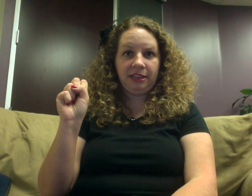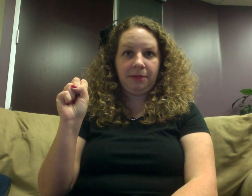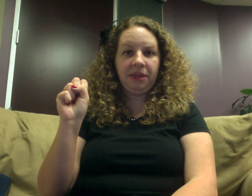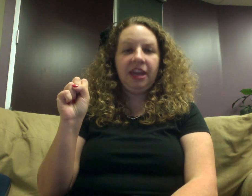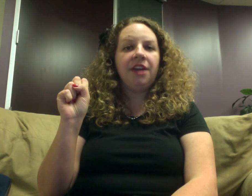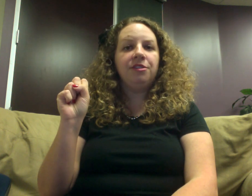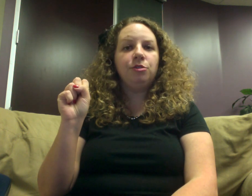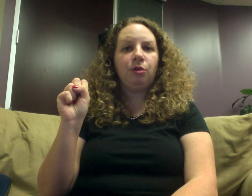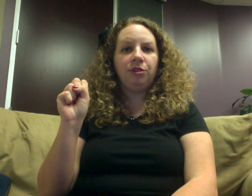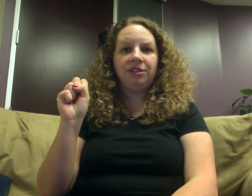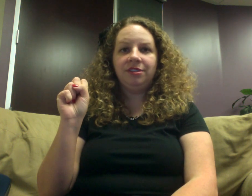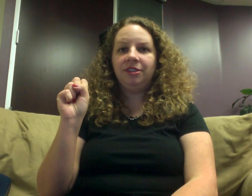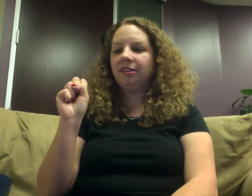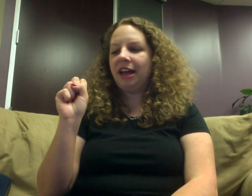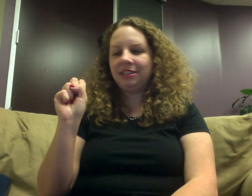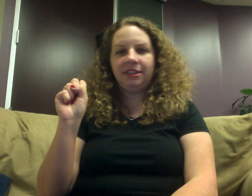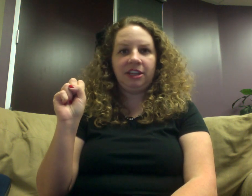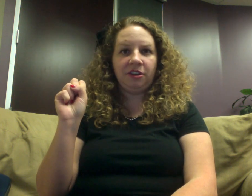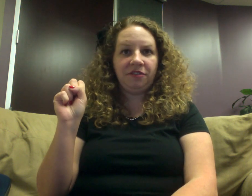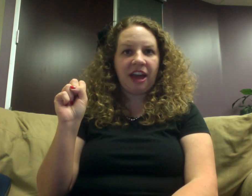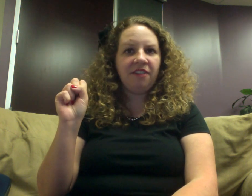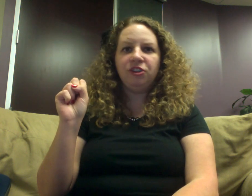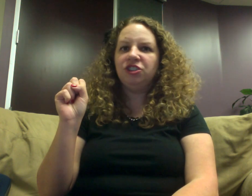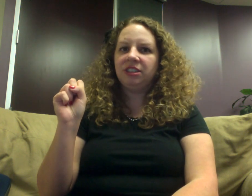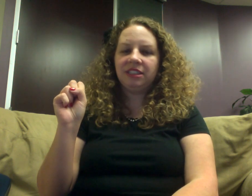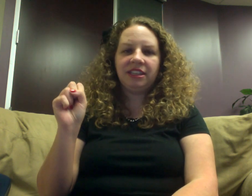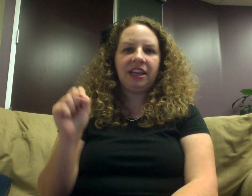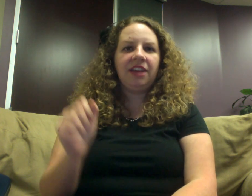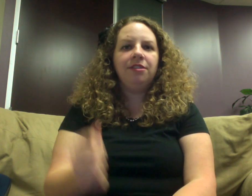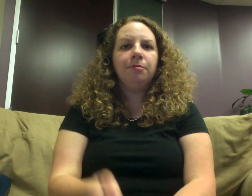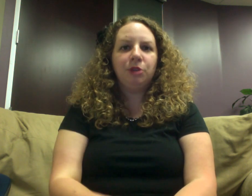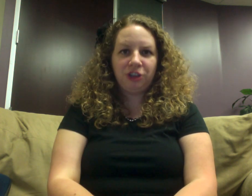name. And then you'll hold the last letter of that for just a second and then put your